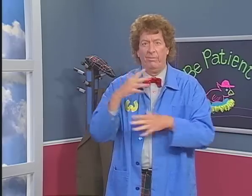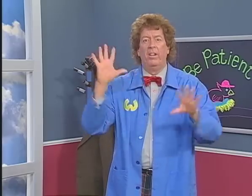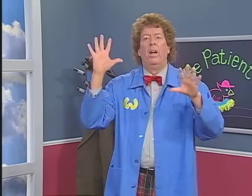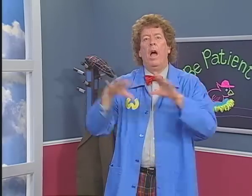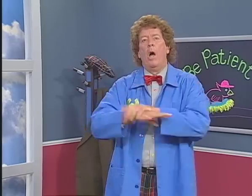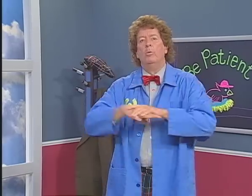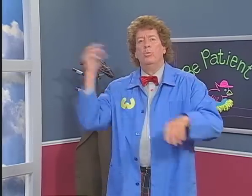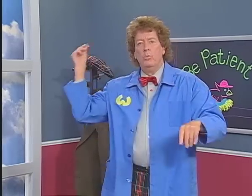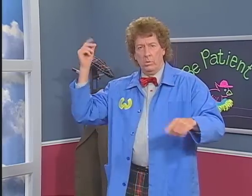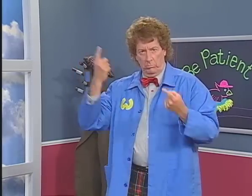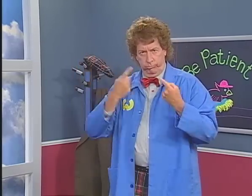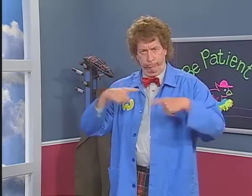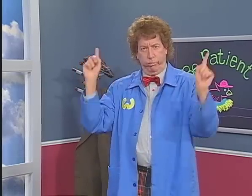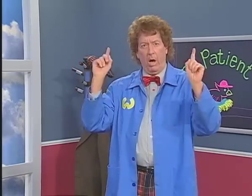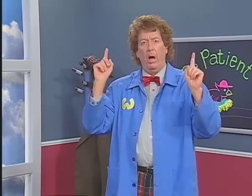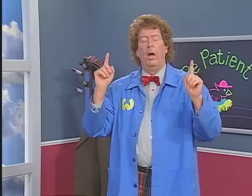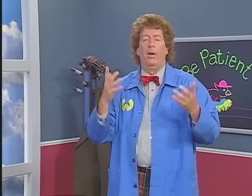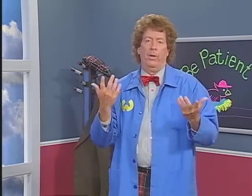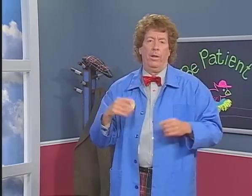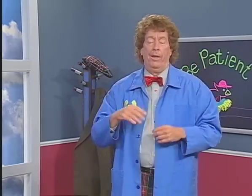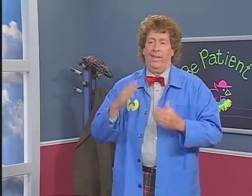THEY FINISHED ALL THEIR WORK AND FINALLY GOT OUT OF HERE.